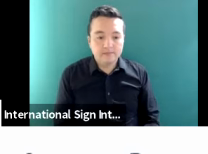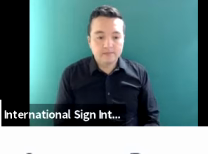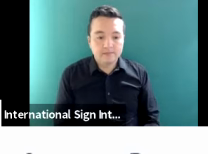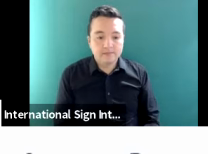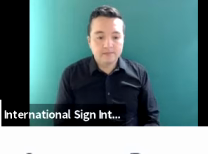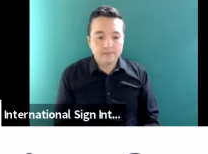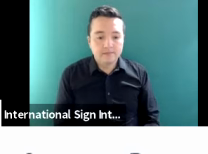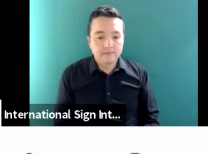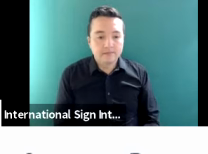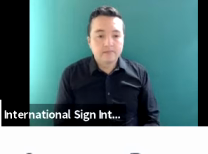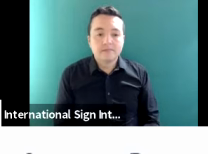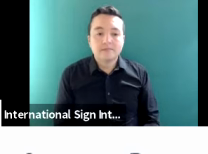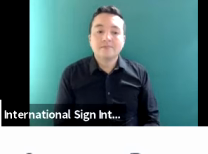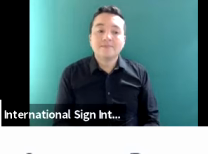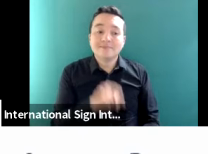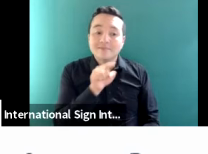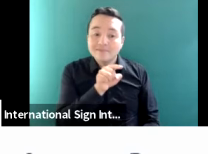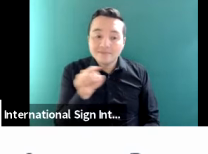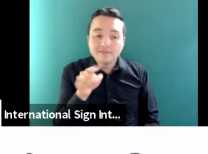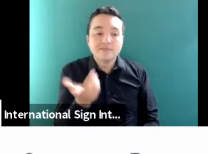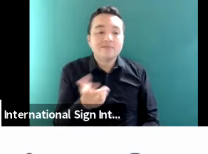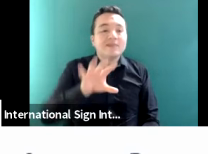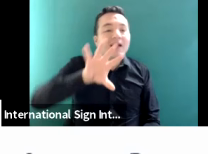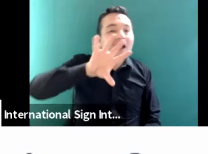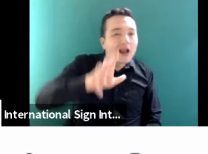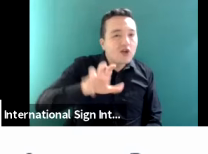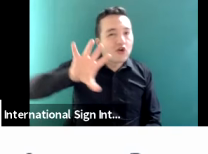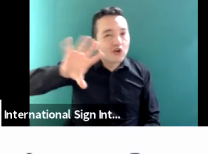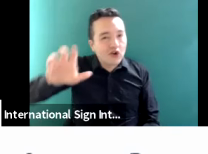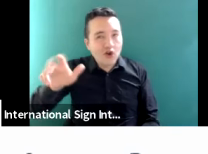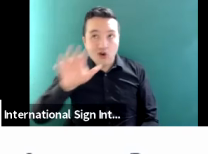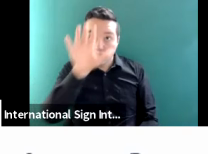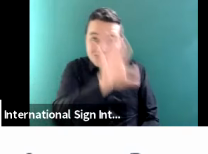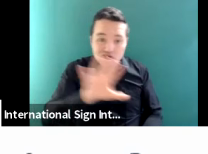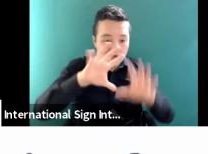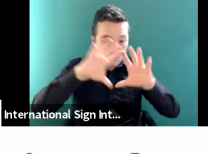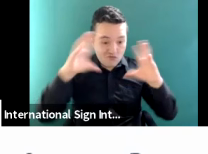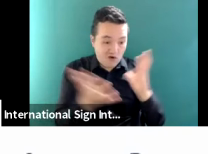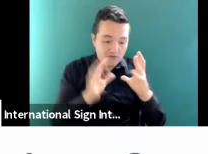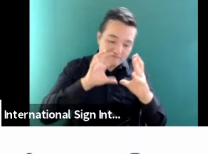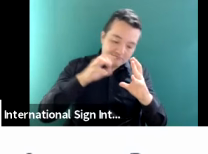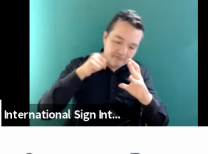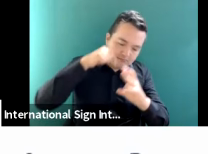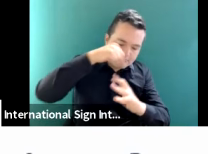However, it's moving in the right direction.